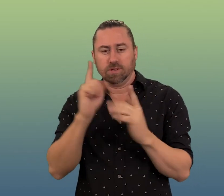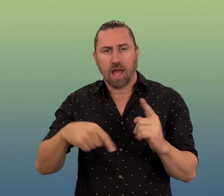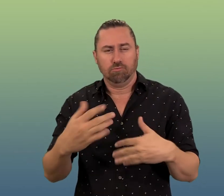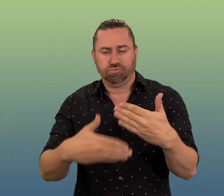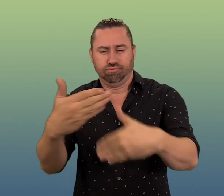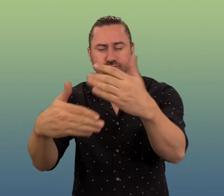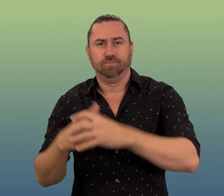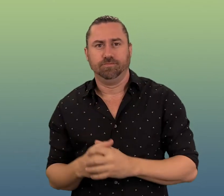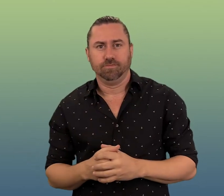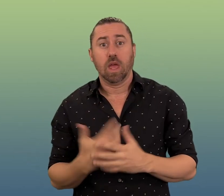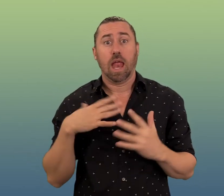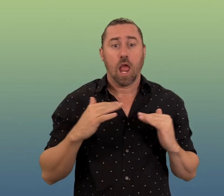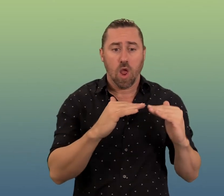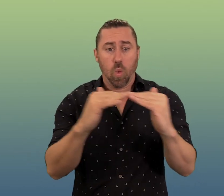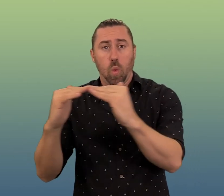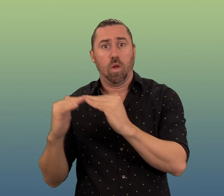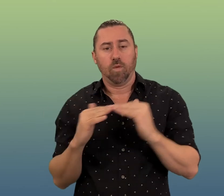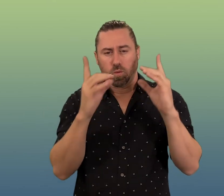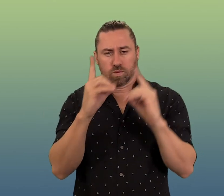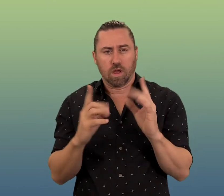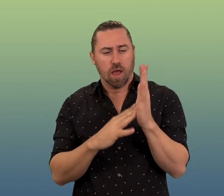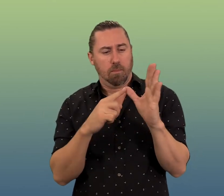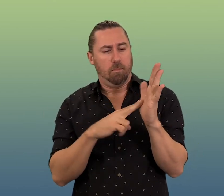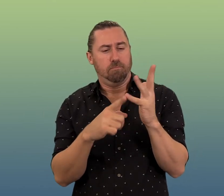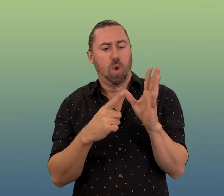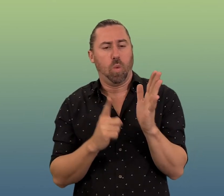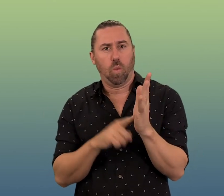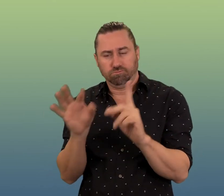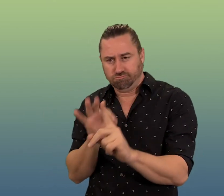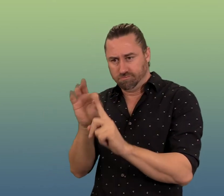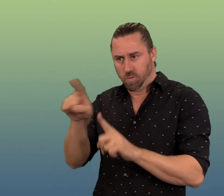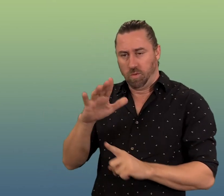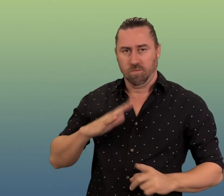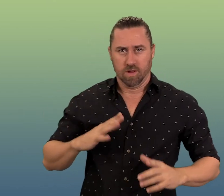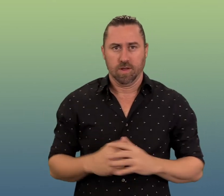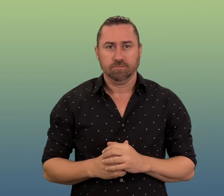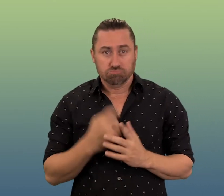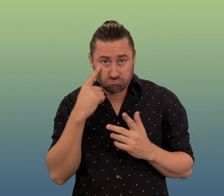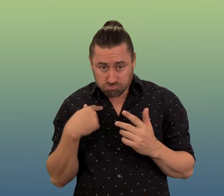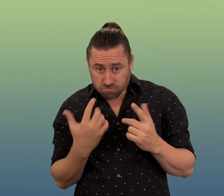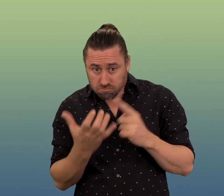Create a tailored universal design manual. Define our measures of success